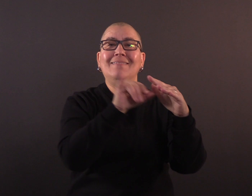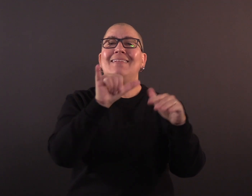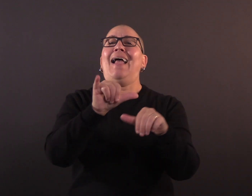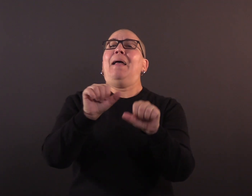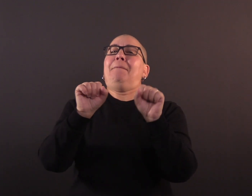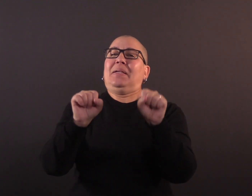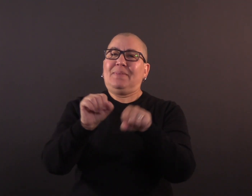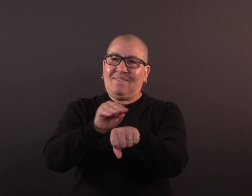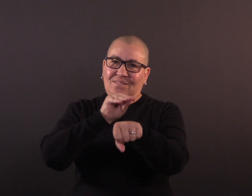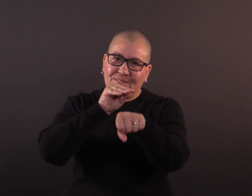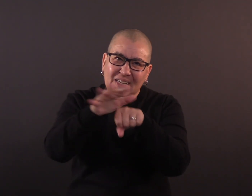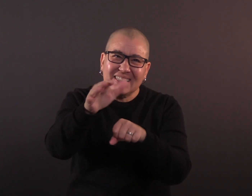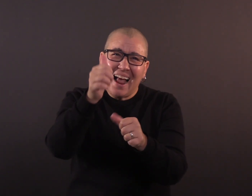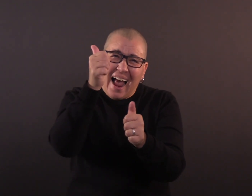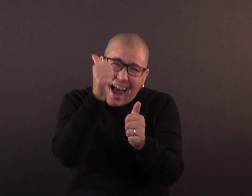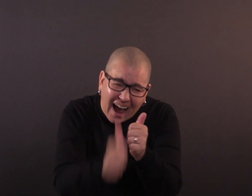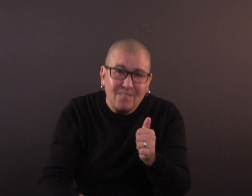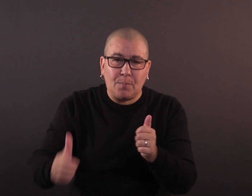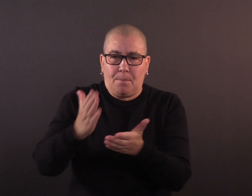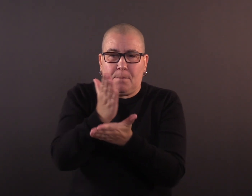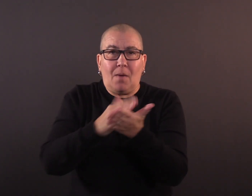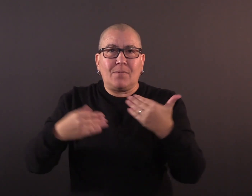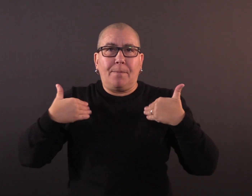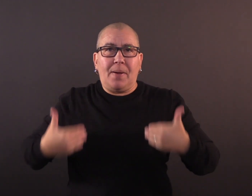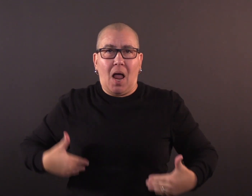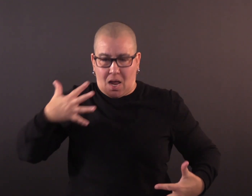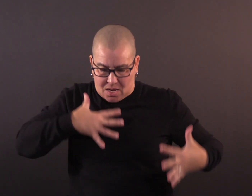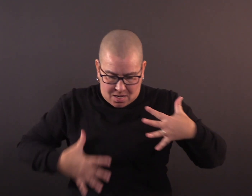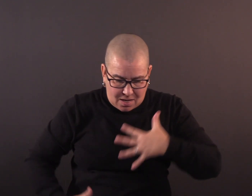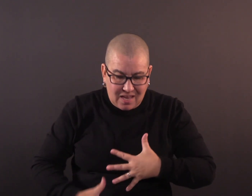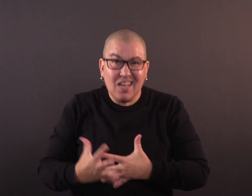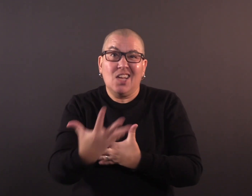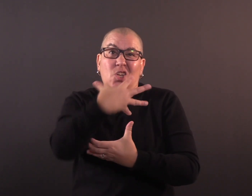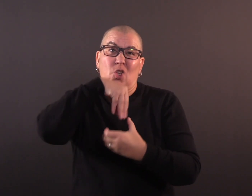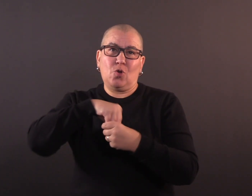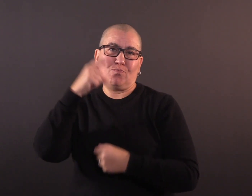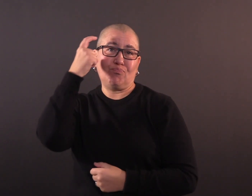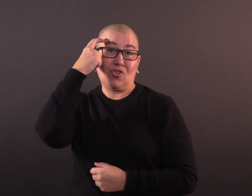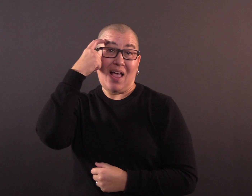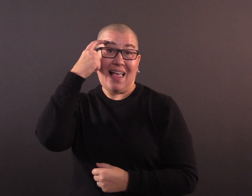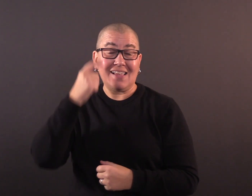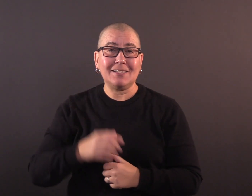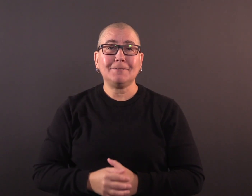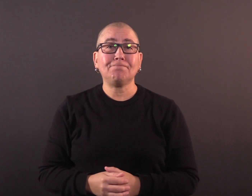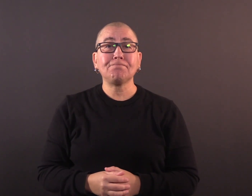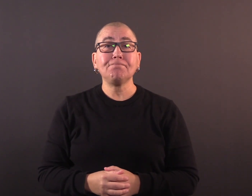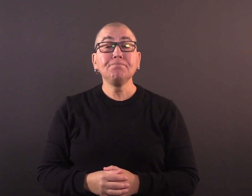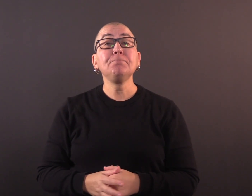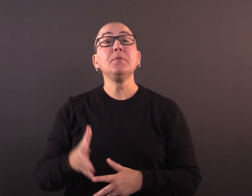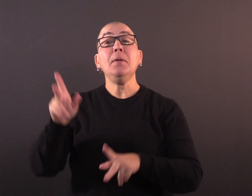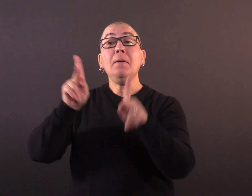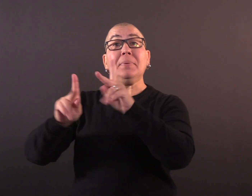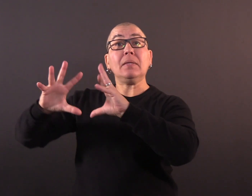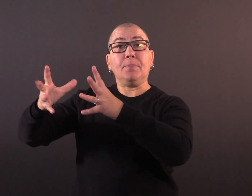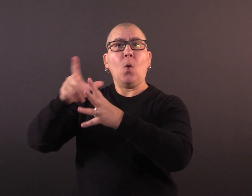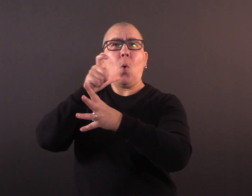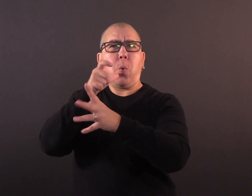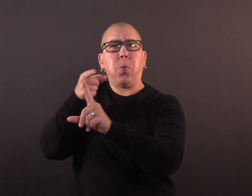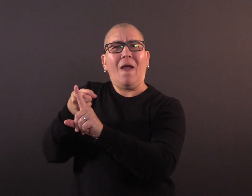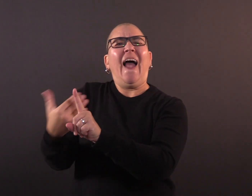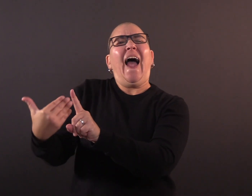including the brain," Al-Aly says. People with neurological symptoms do get